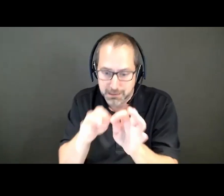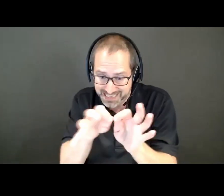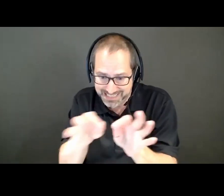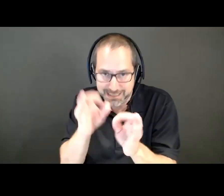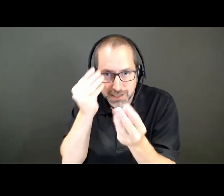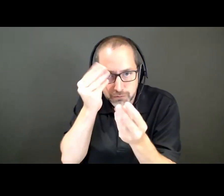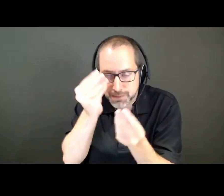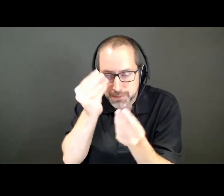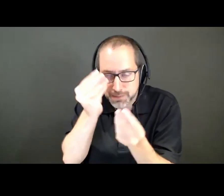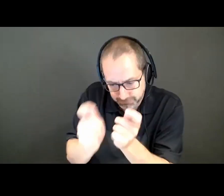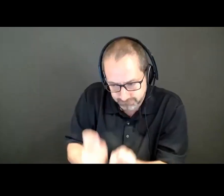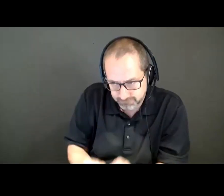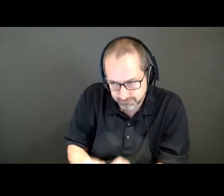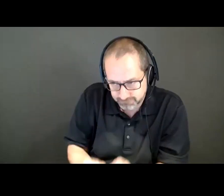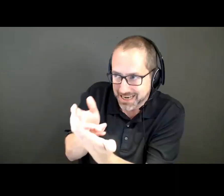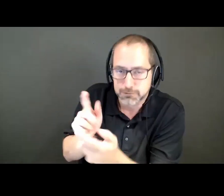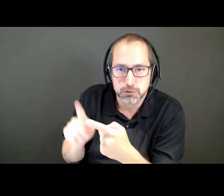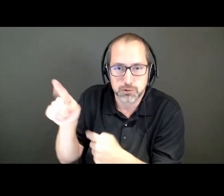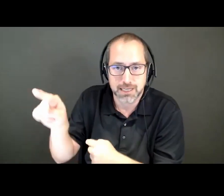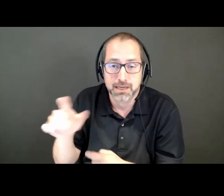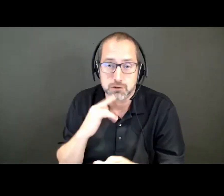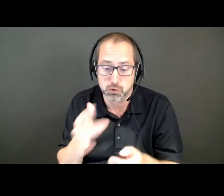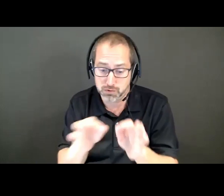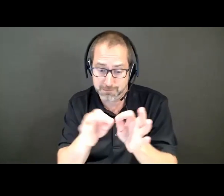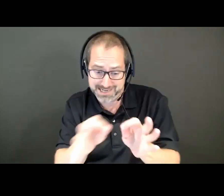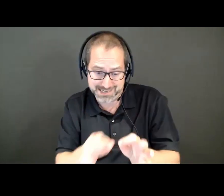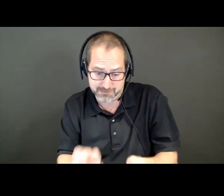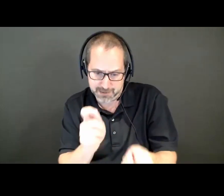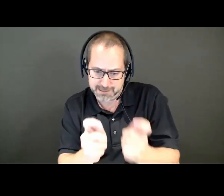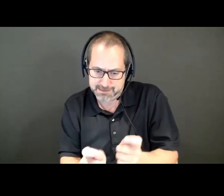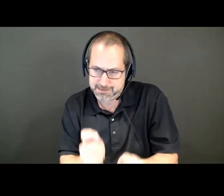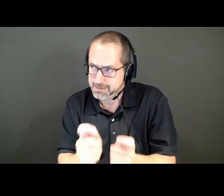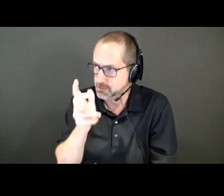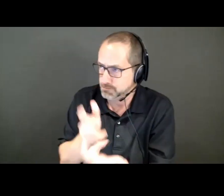And when we speak about tailoring or customizing messages, we need to think of the substance of the